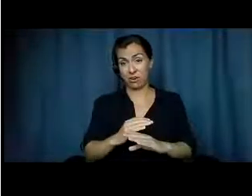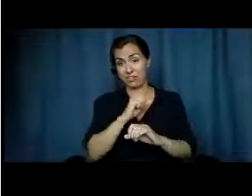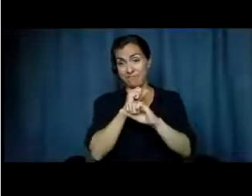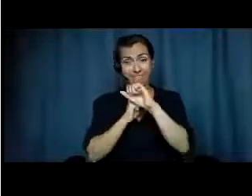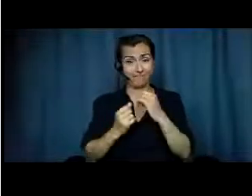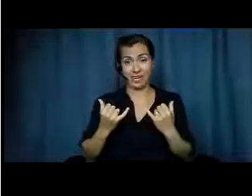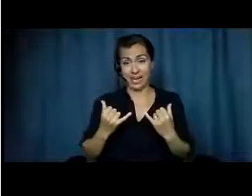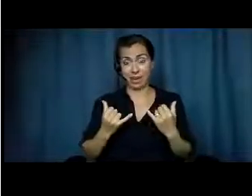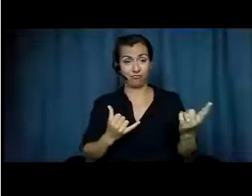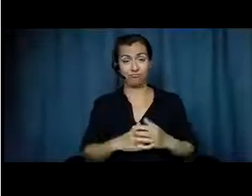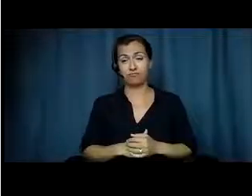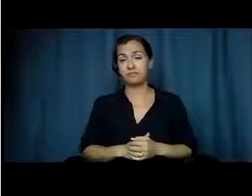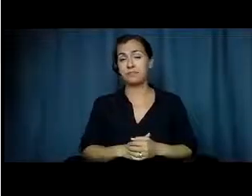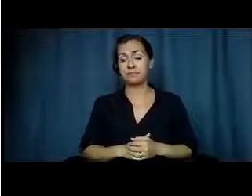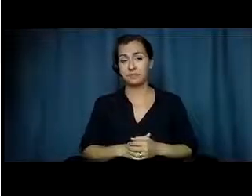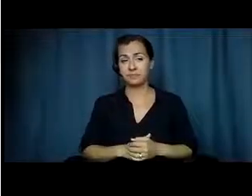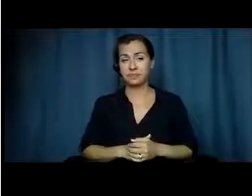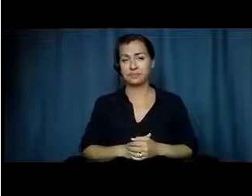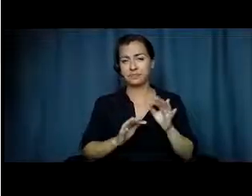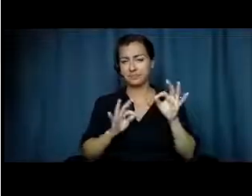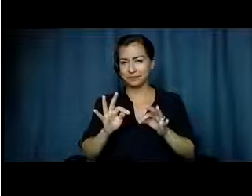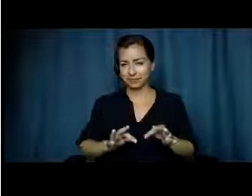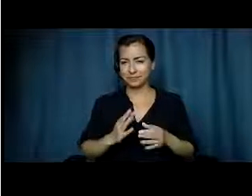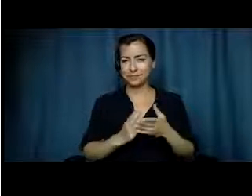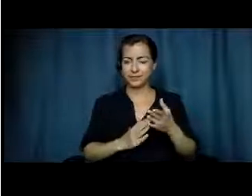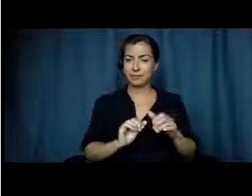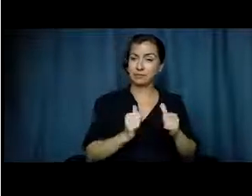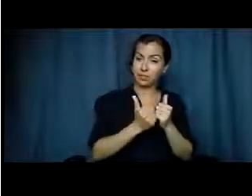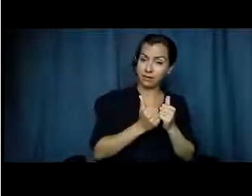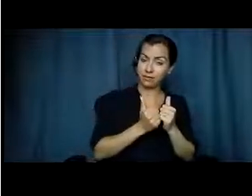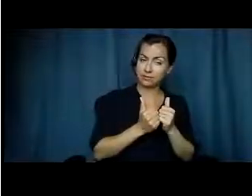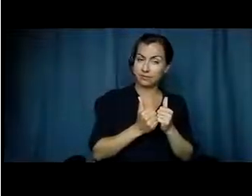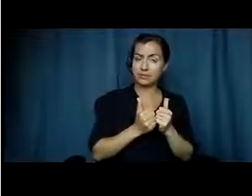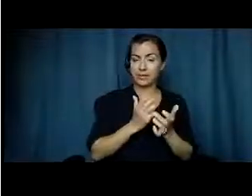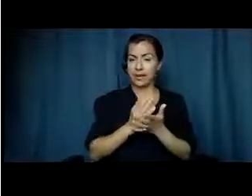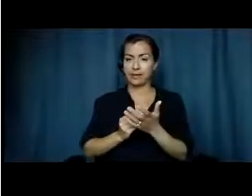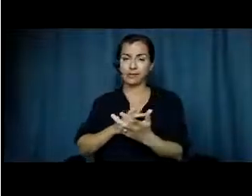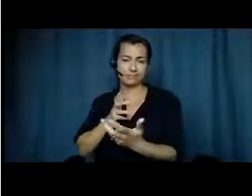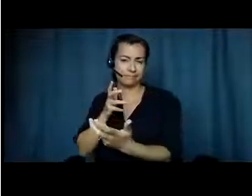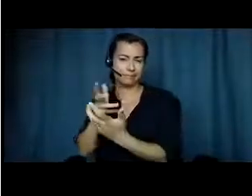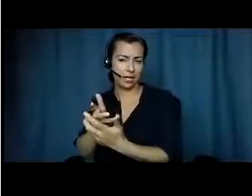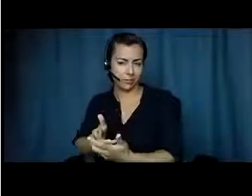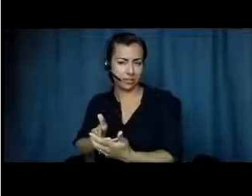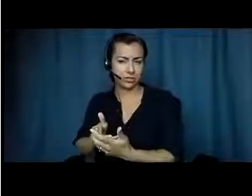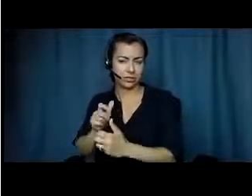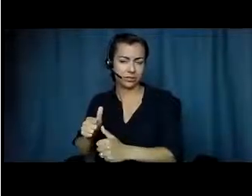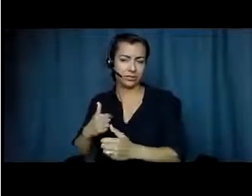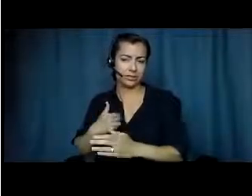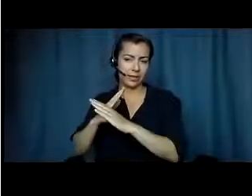because it's a physical ballot that you have to be able to to read in order to fill out,